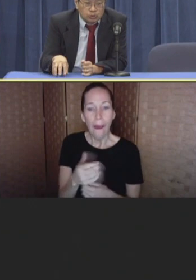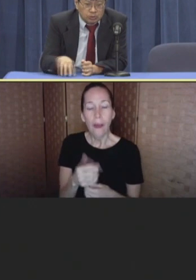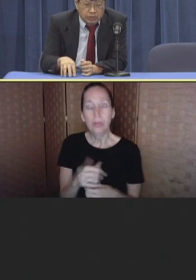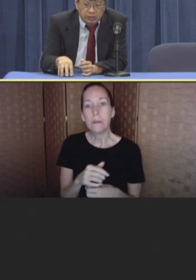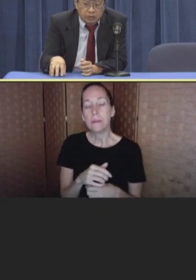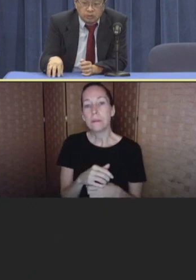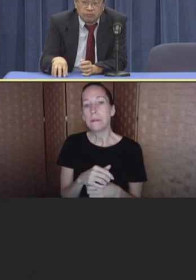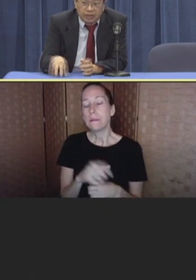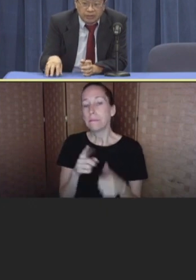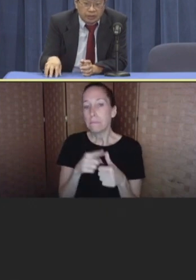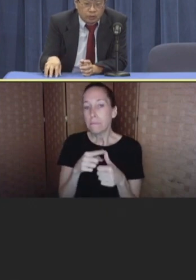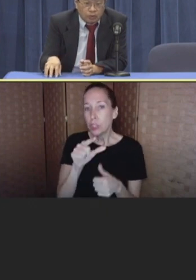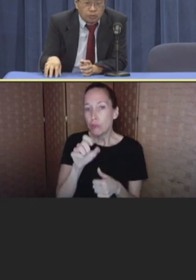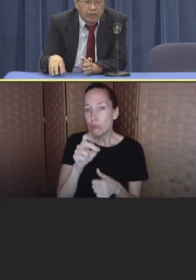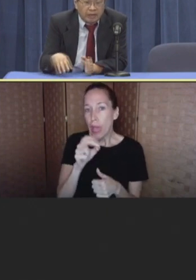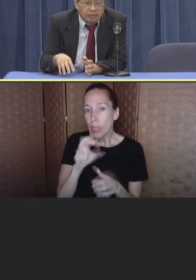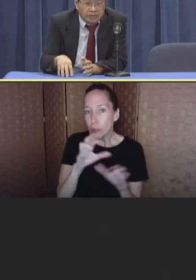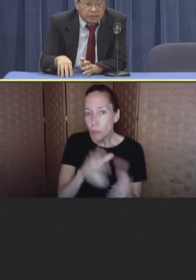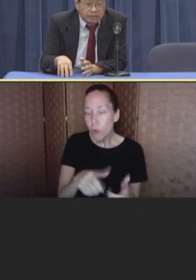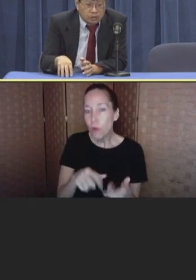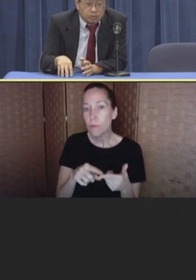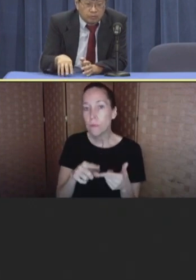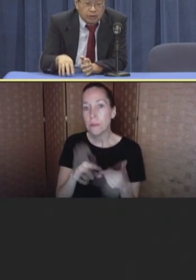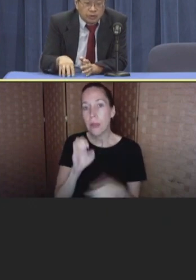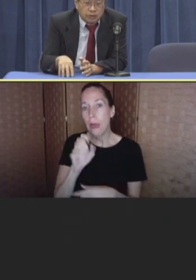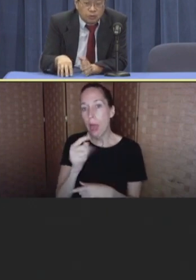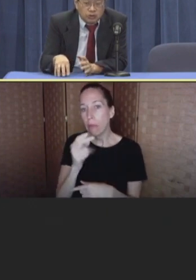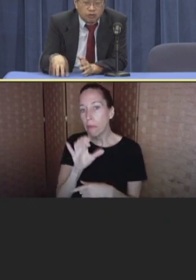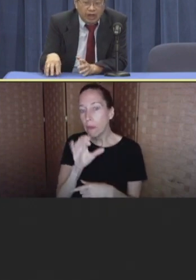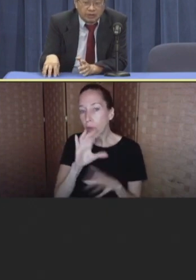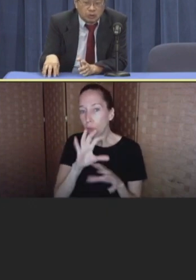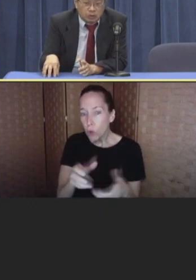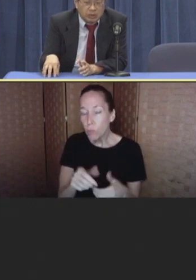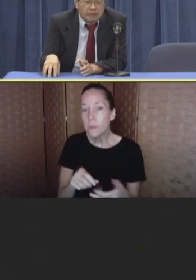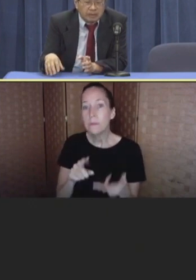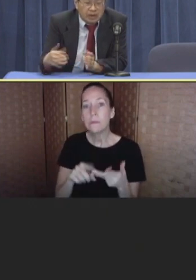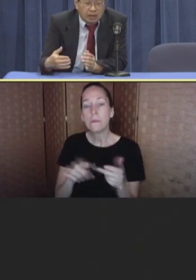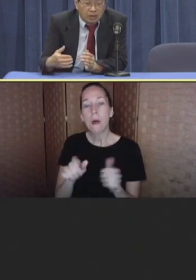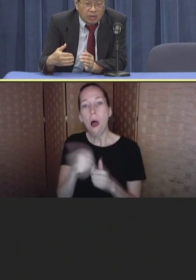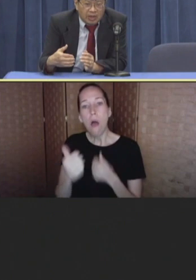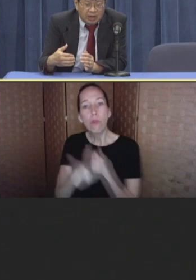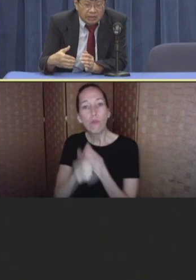be it in terms of ethnic groups, be it in terms of other risk factors.